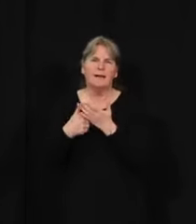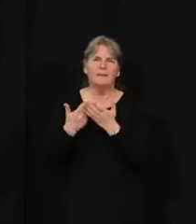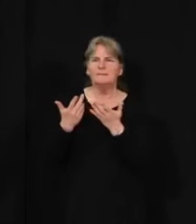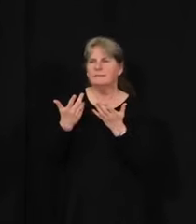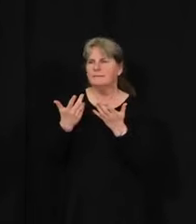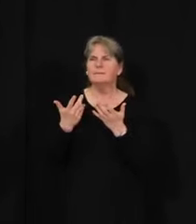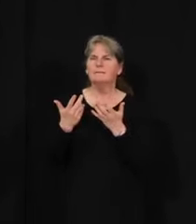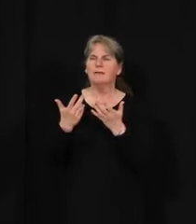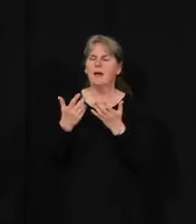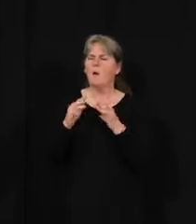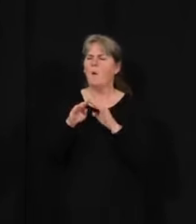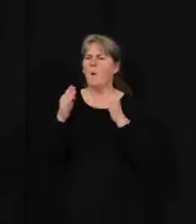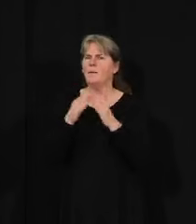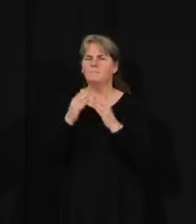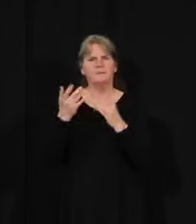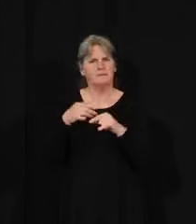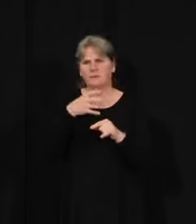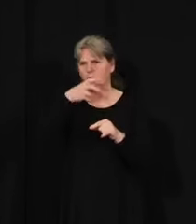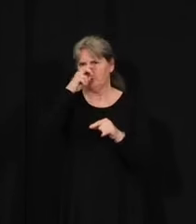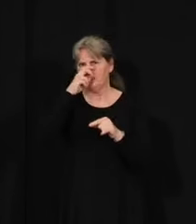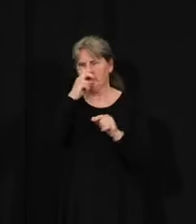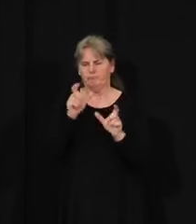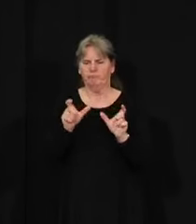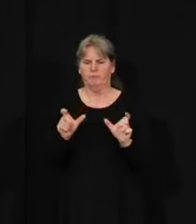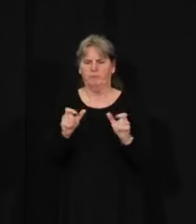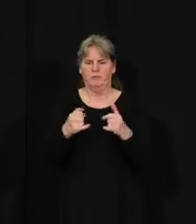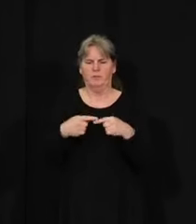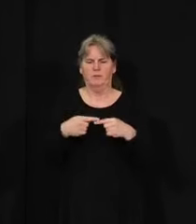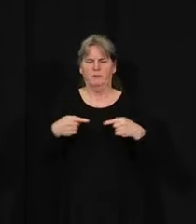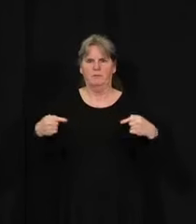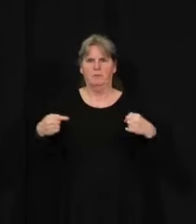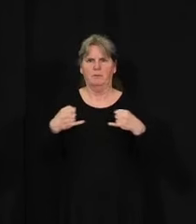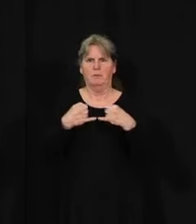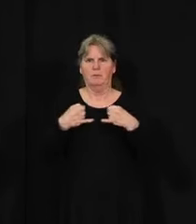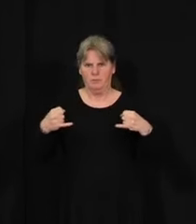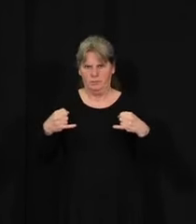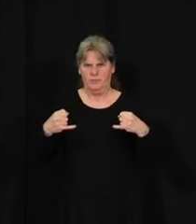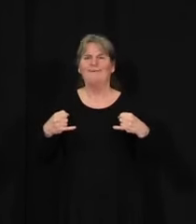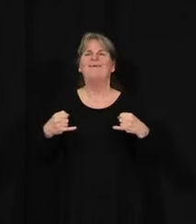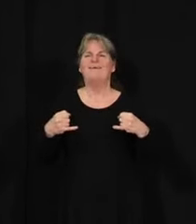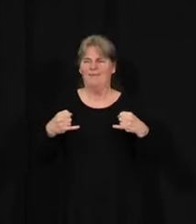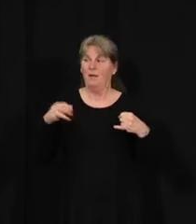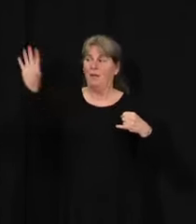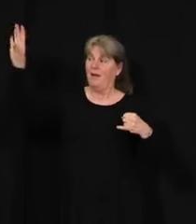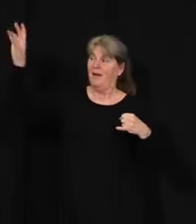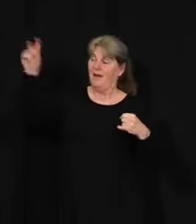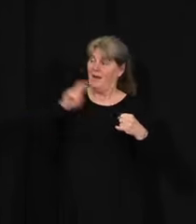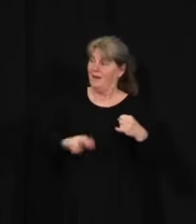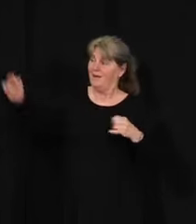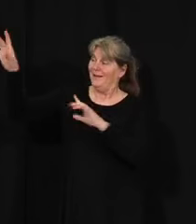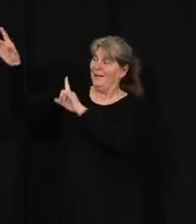maintaining strict controls at the border until our importation risk goes down to a reasonable